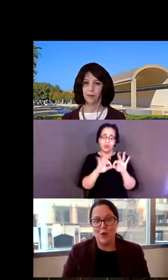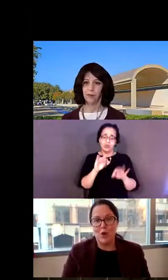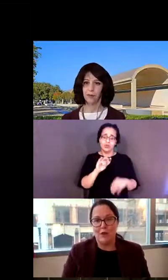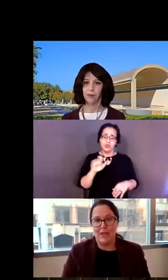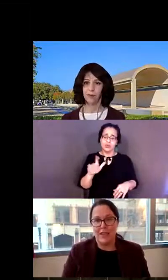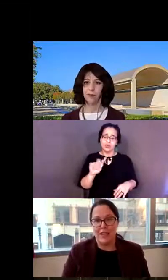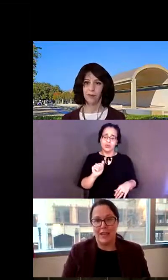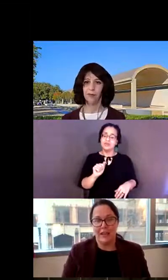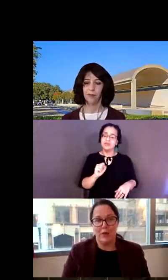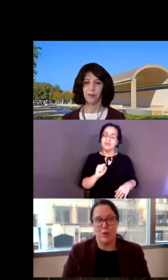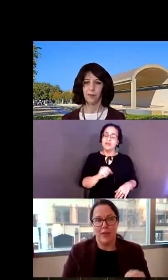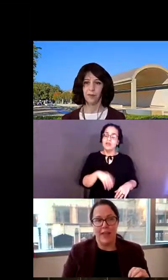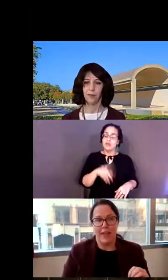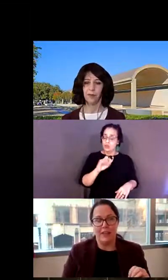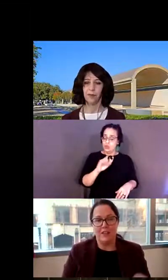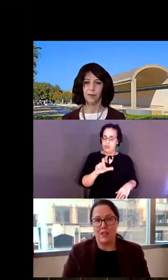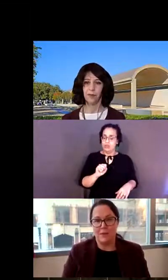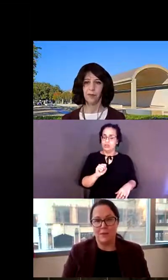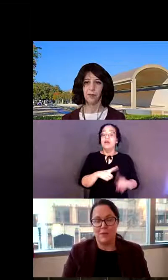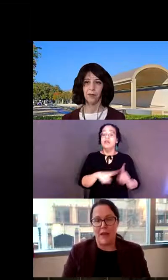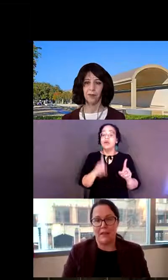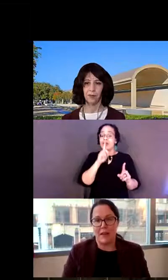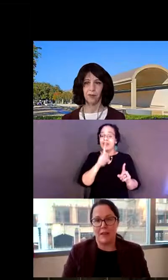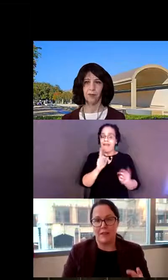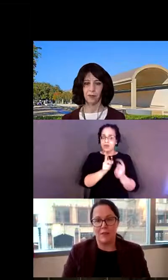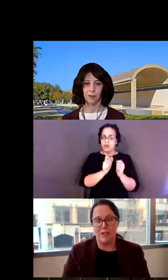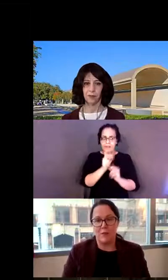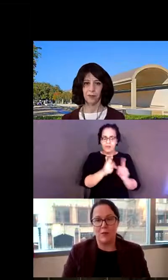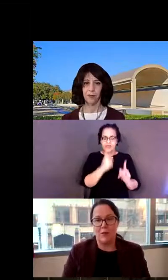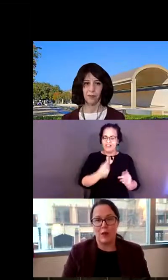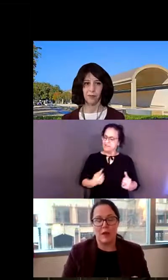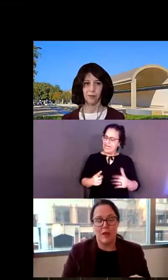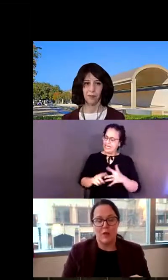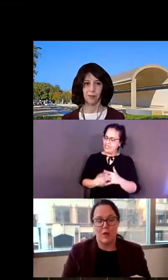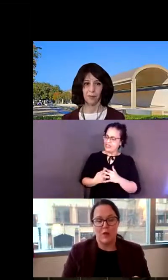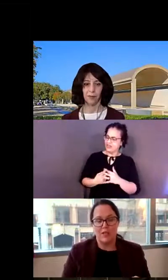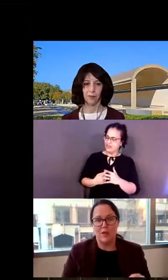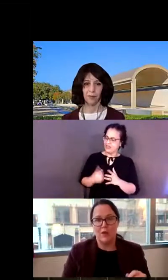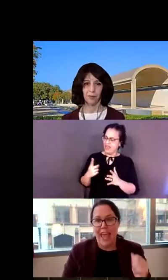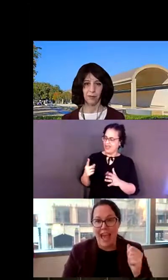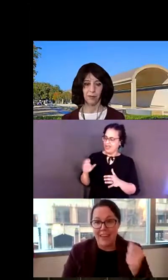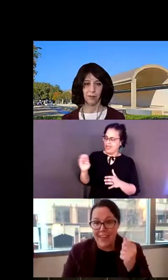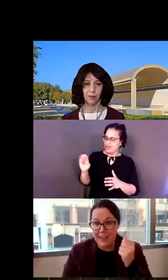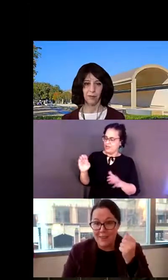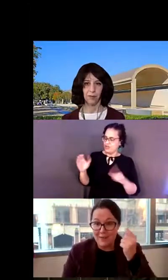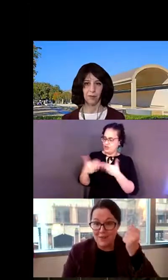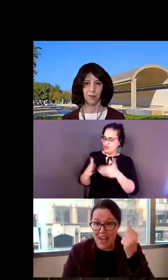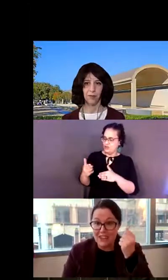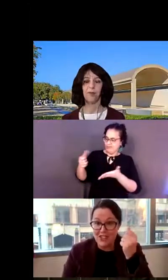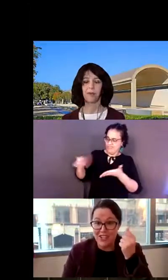who said that, you know, when they initially got pushback at the emergency room or weren't quite sure,